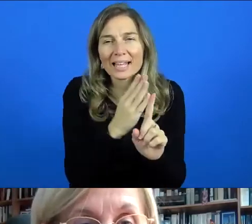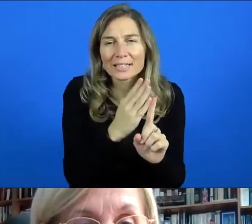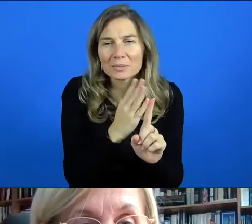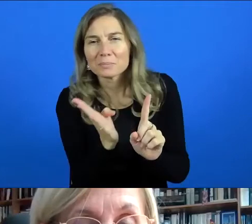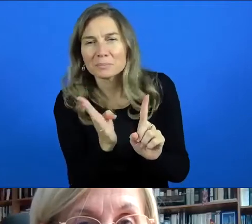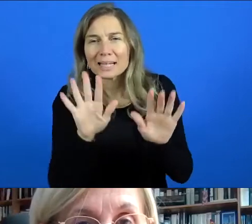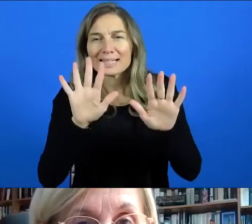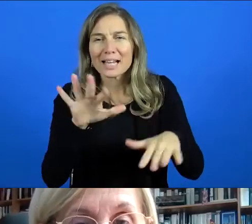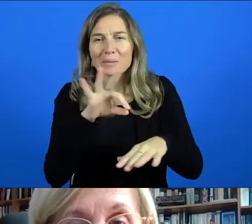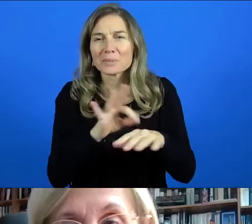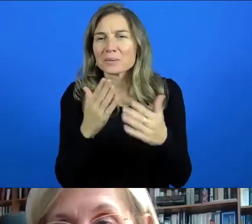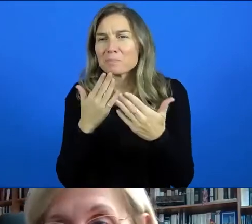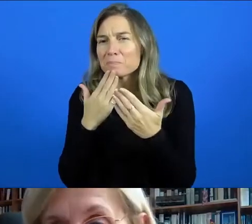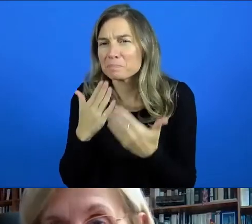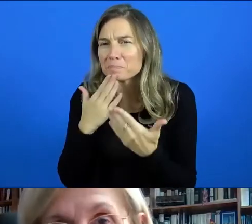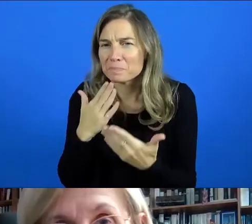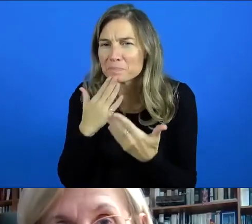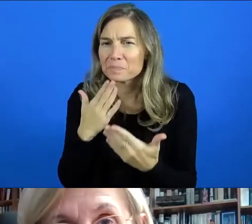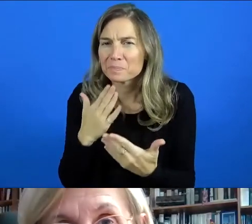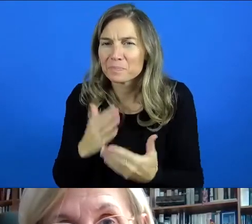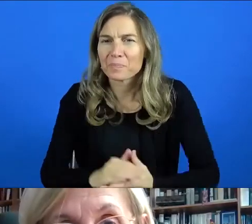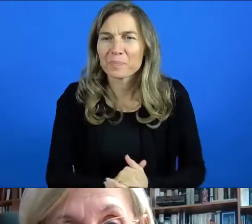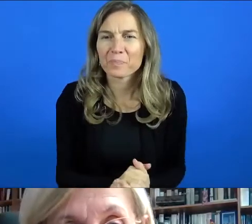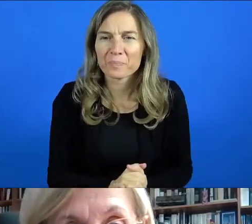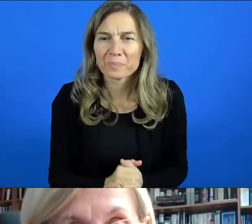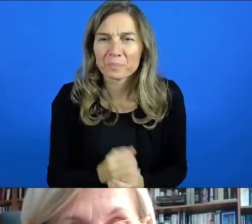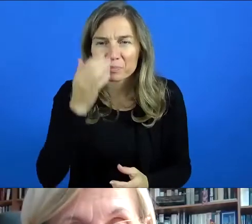and I appreciate, Marta, you were answering questions in the chatbox,